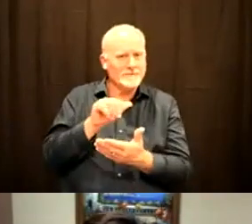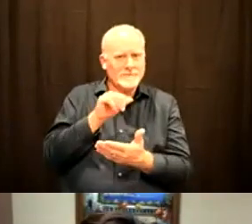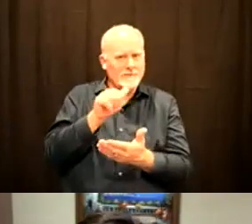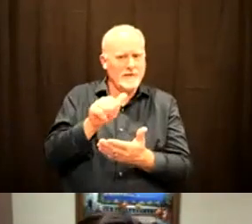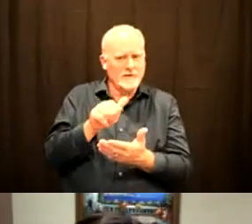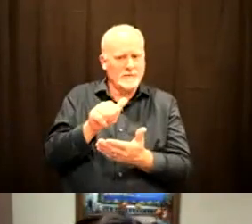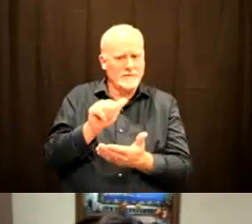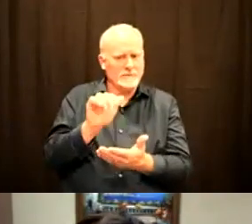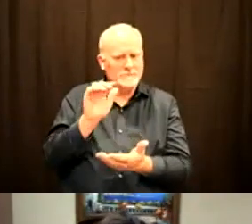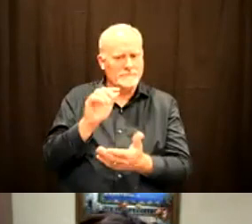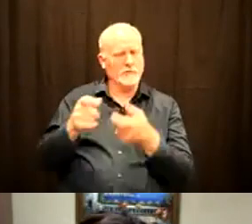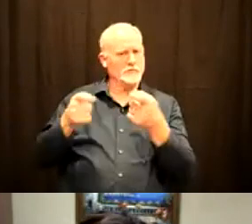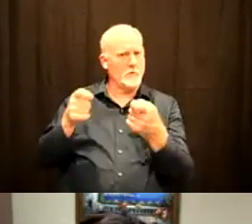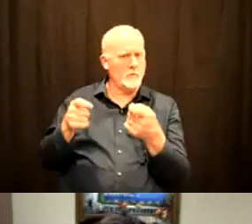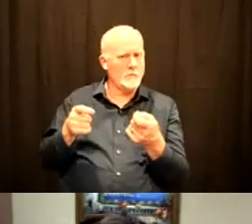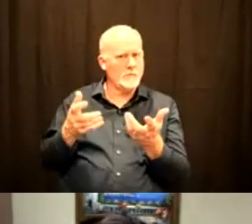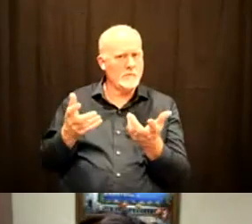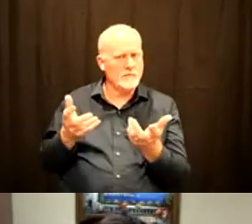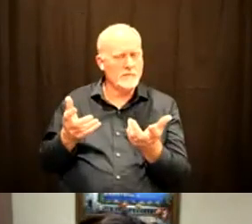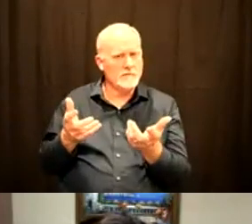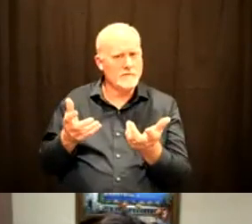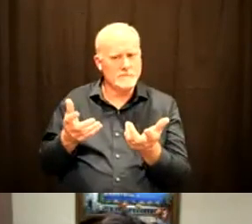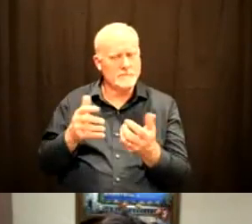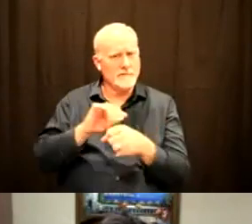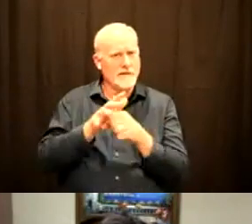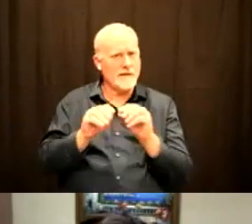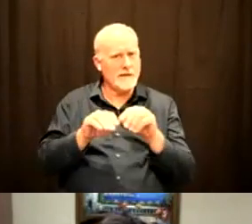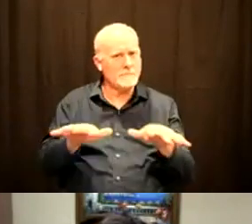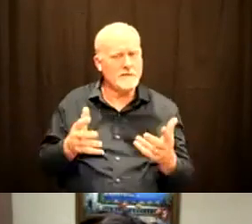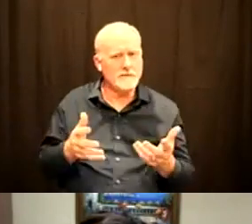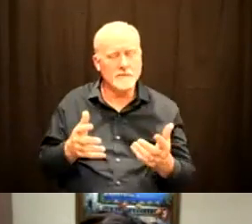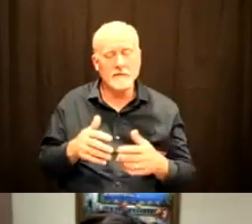look at that peak i read some of the questions saying the peak is coming it's really not that